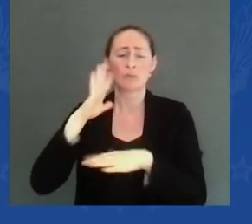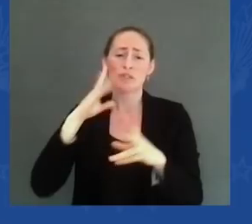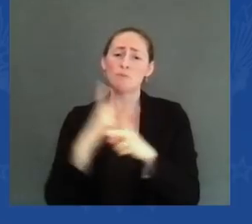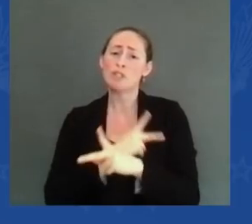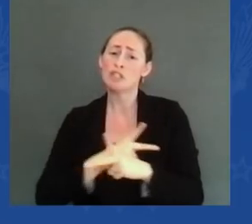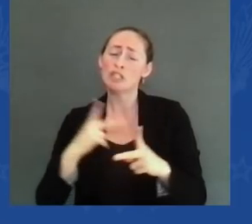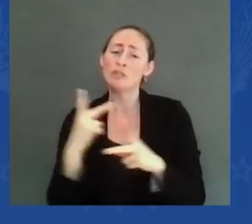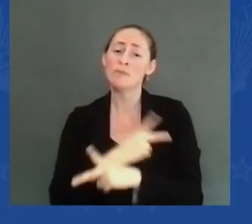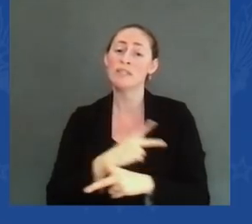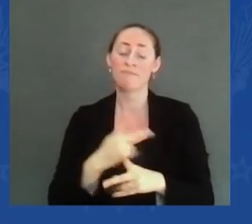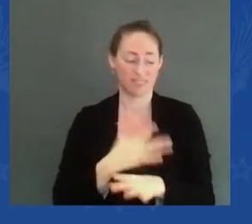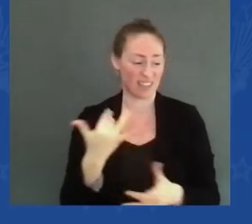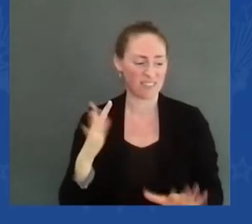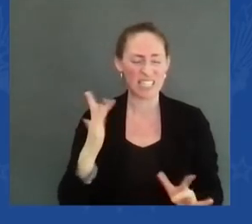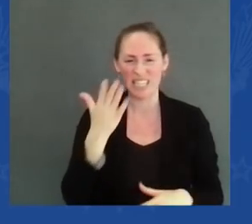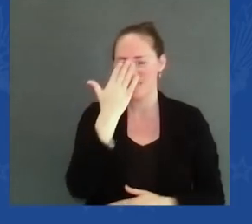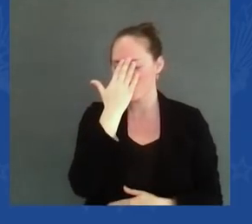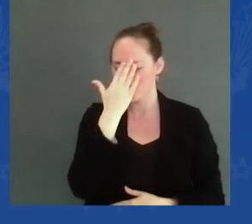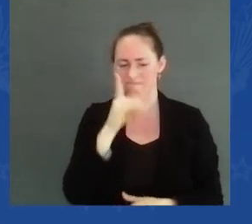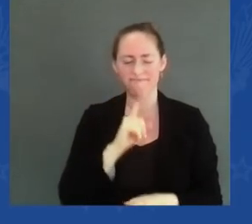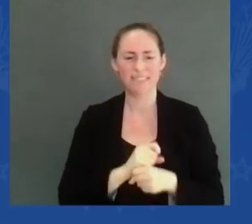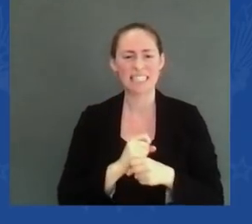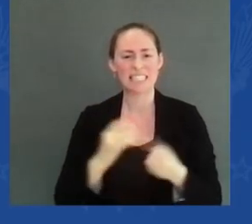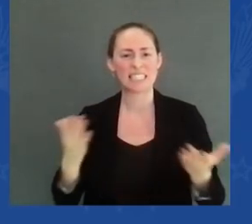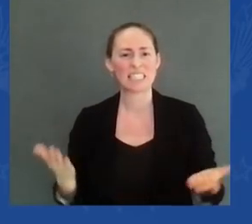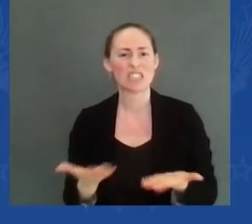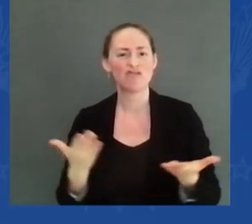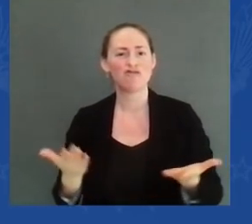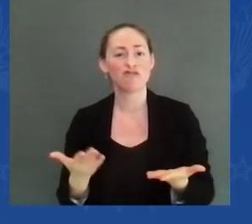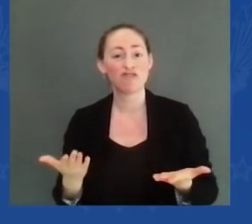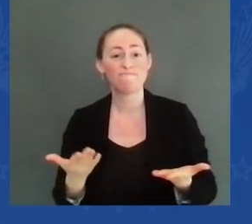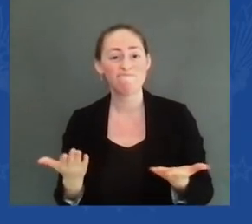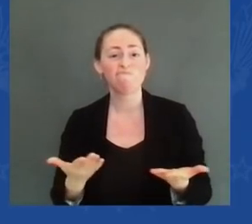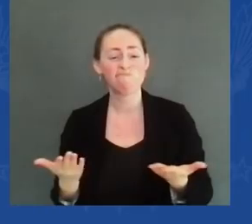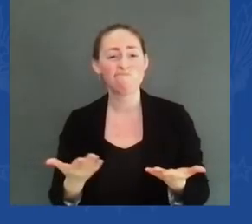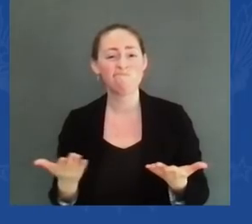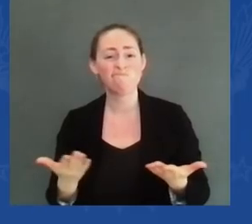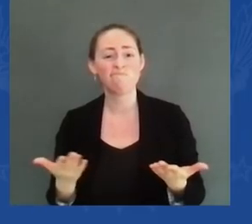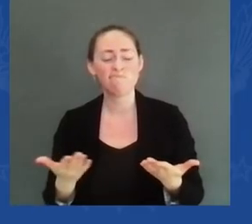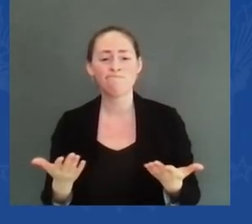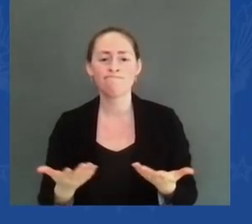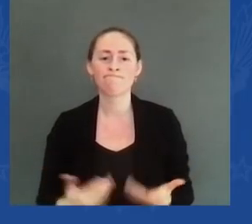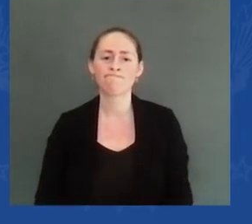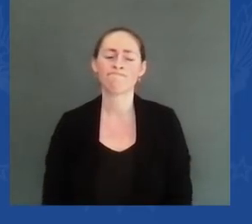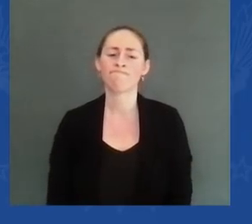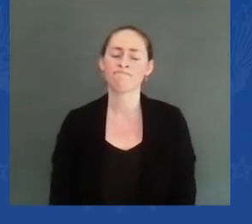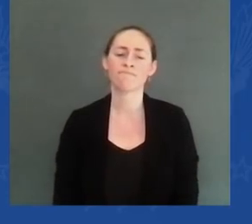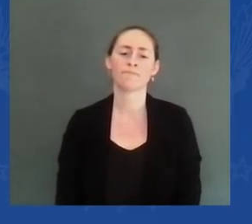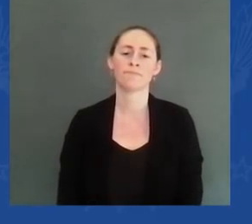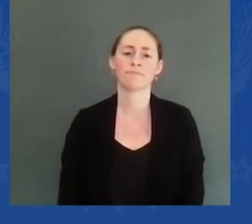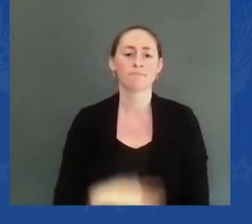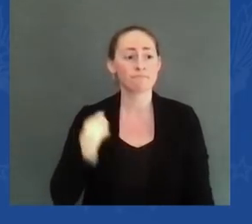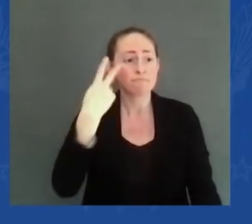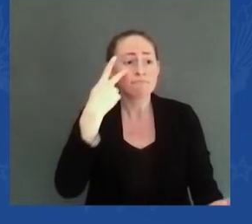Or we can look around the wreckage and the ruins and the heartbreak from so many communities, to feel it. don't understand. You can feel it.